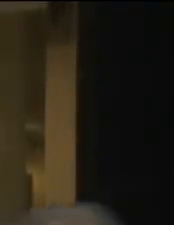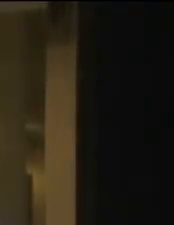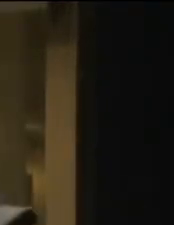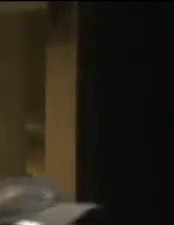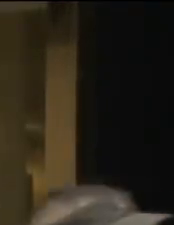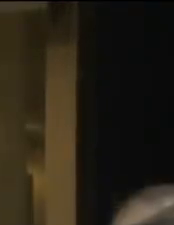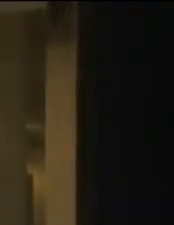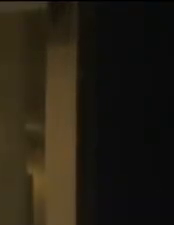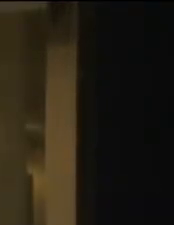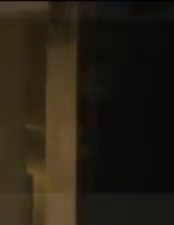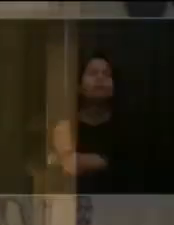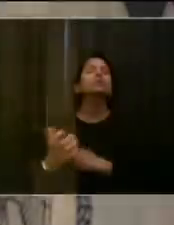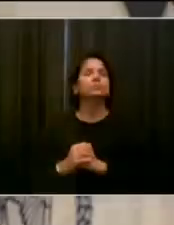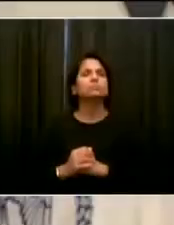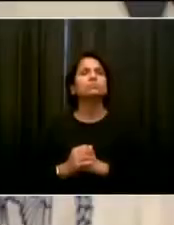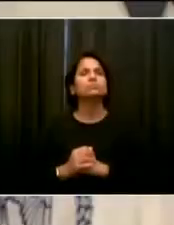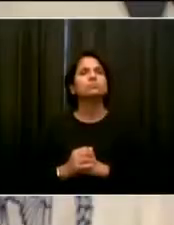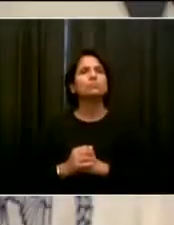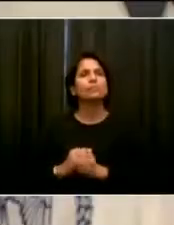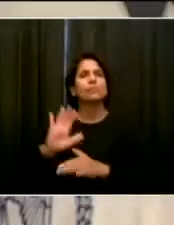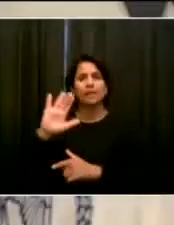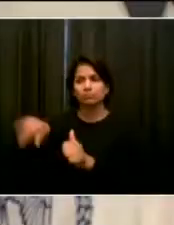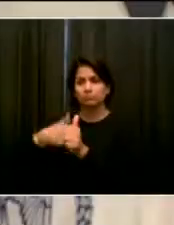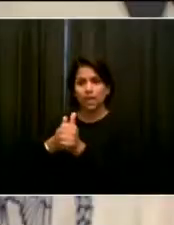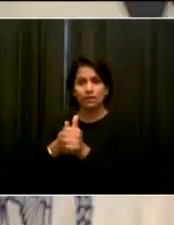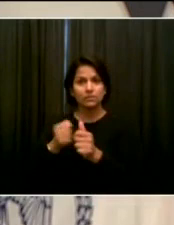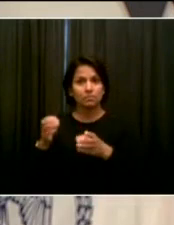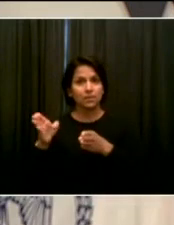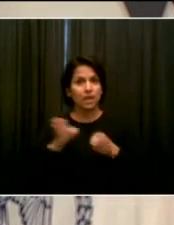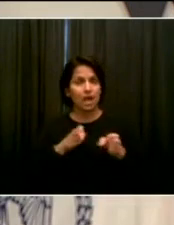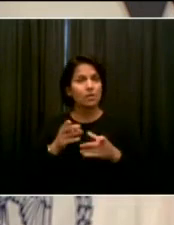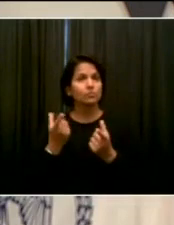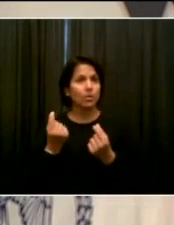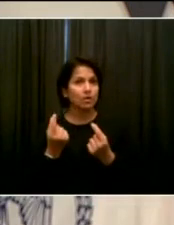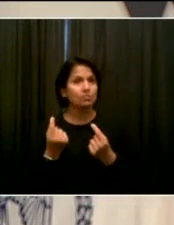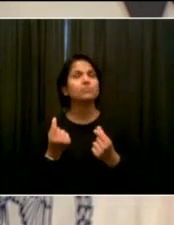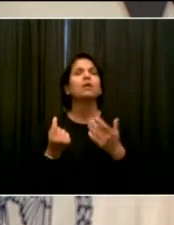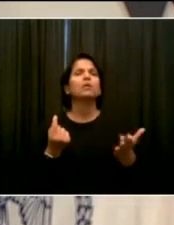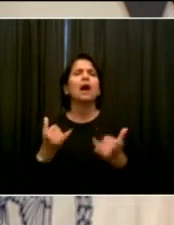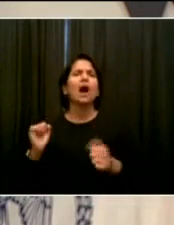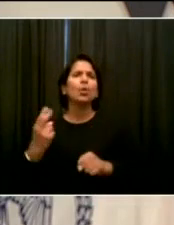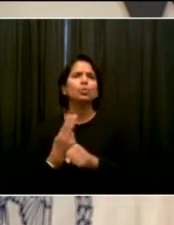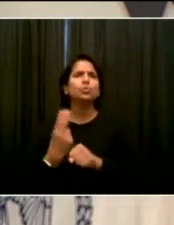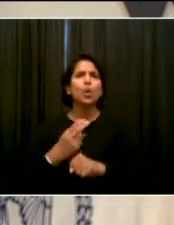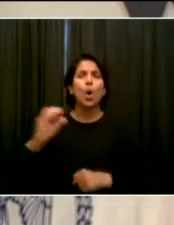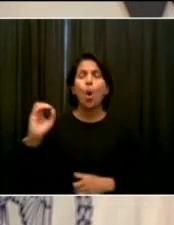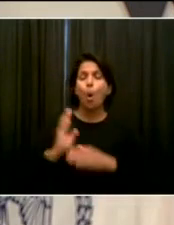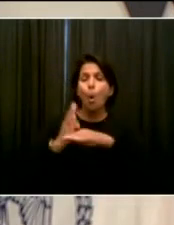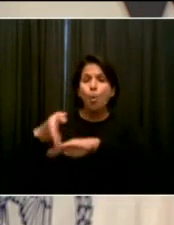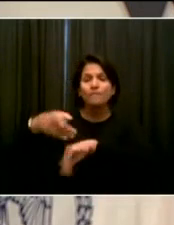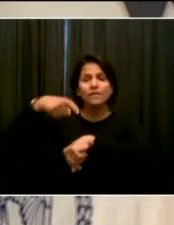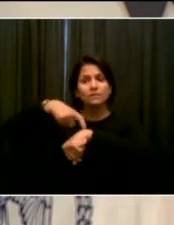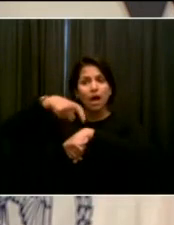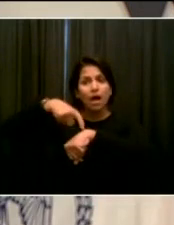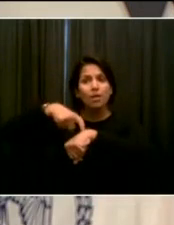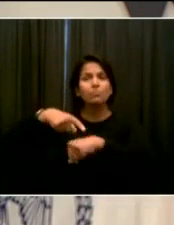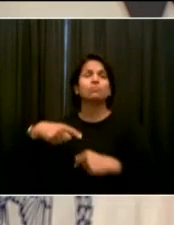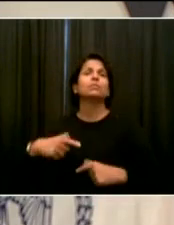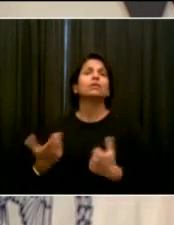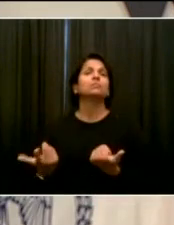MAYOR DE BLASIO WHO IS REPORTEDLY EYEING A RUN FOR HIGHER OFFICE IS OKAY WITH SHELLING OUT MONEY EVEN THOUGH HAD COULD SADDLE HIS SUCCESSOR